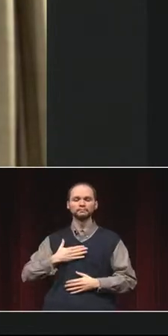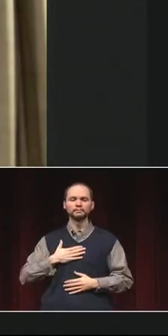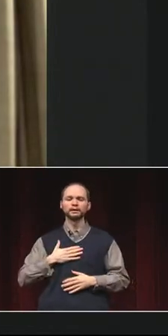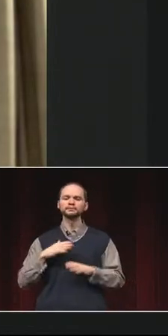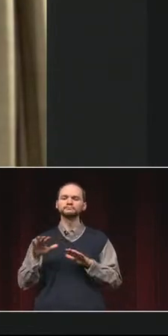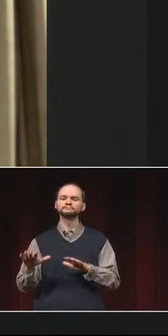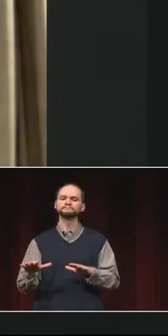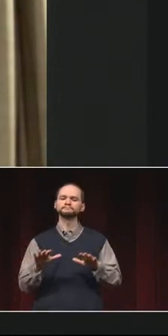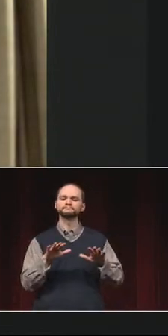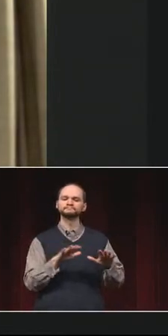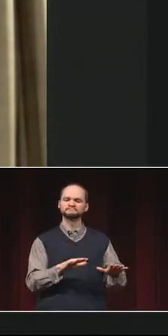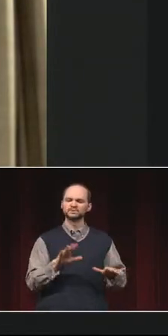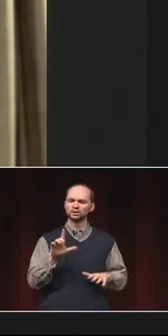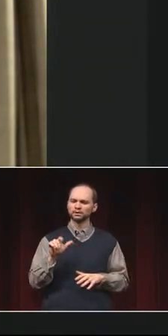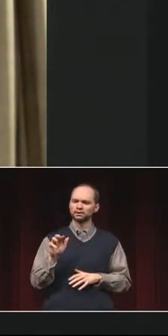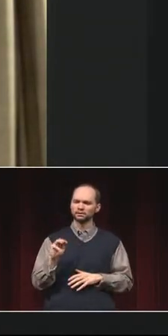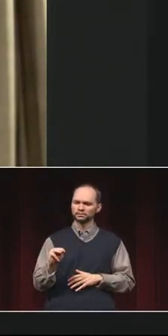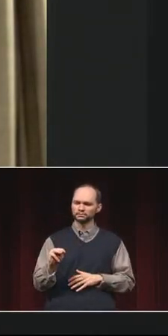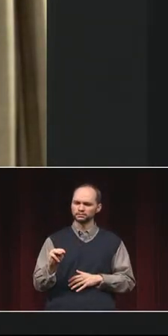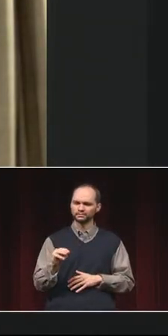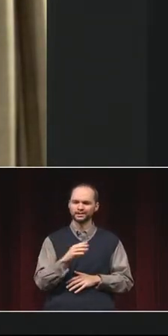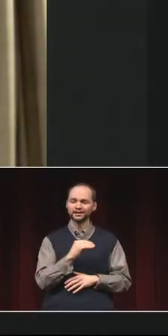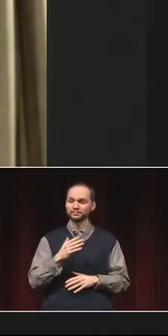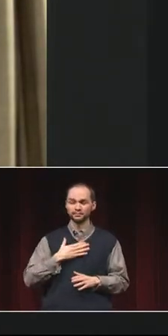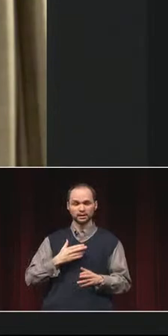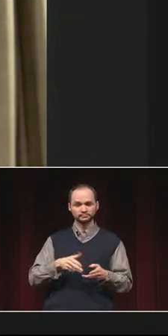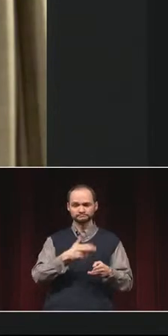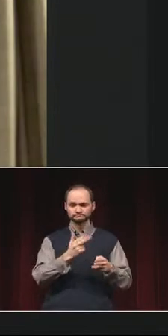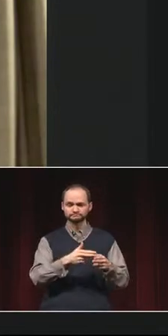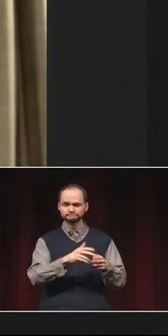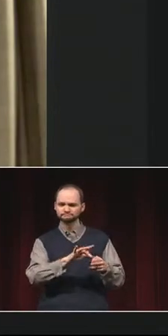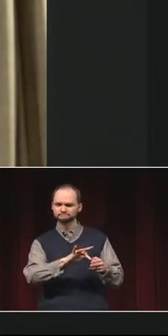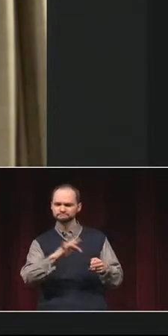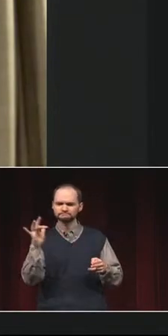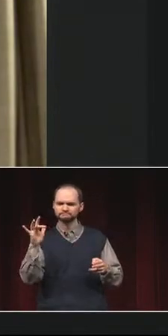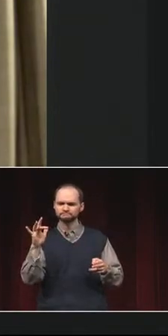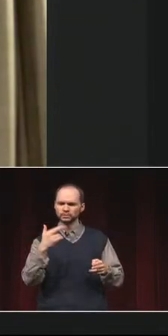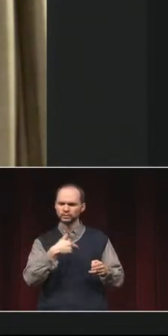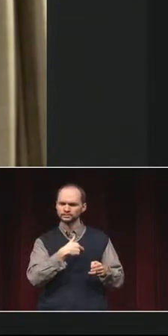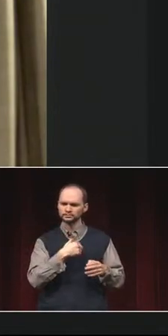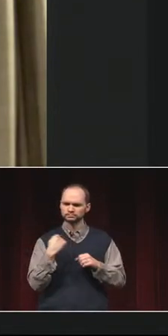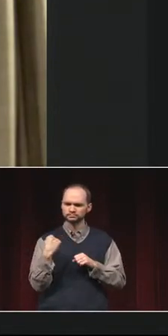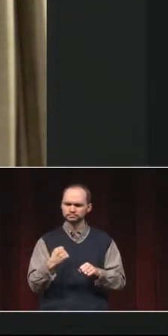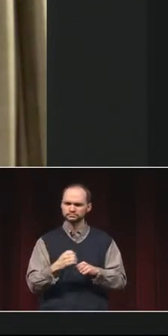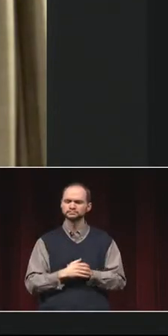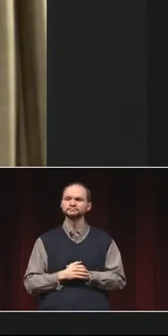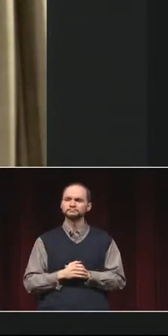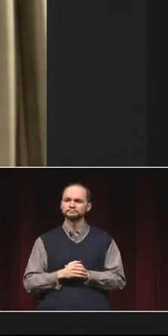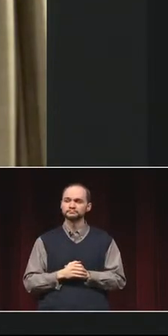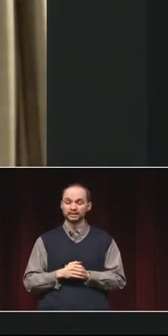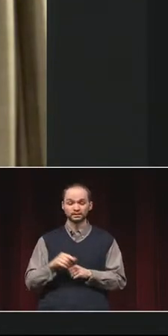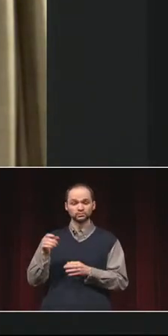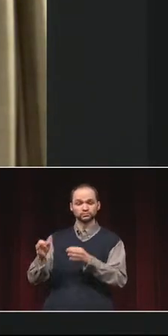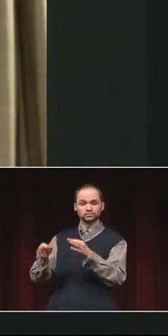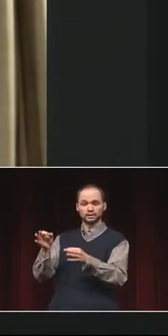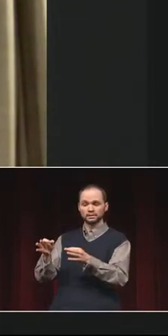I have no idea how this trial is going to resolve itself. But I do know this,